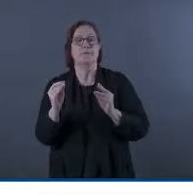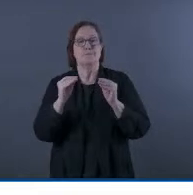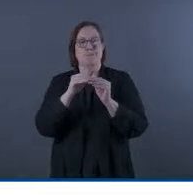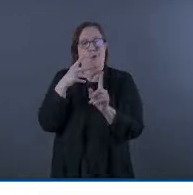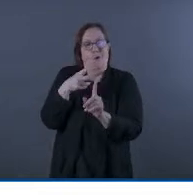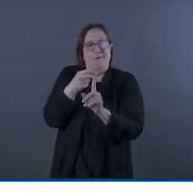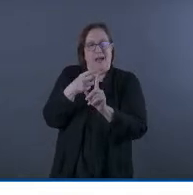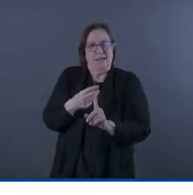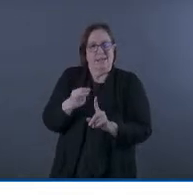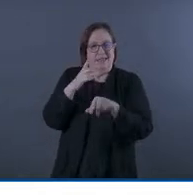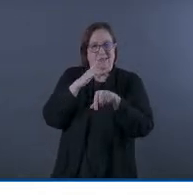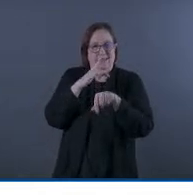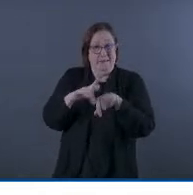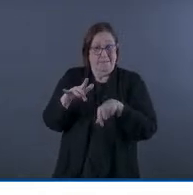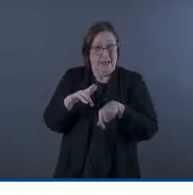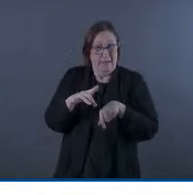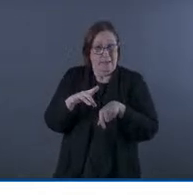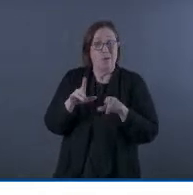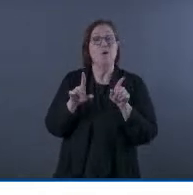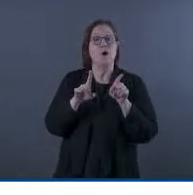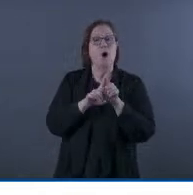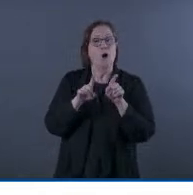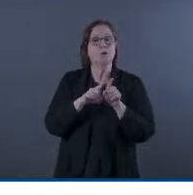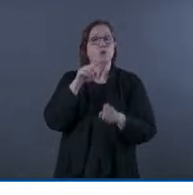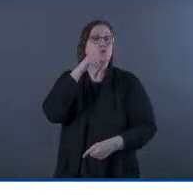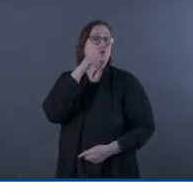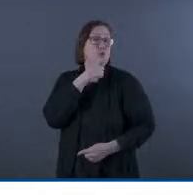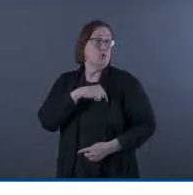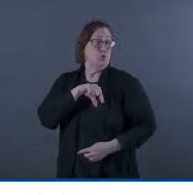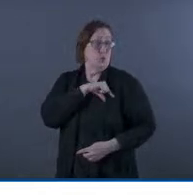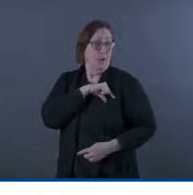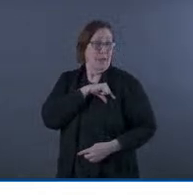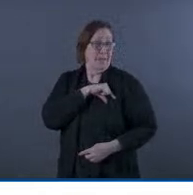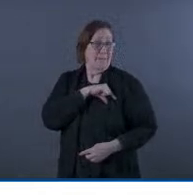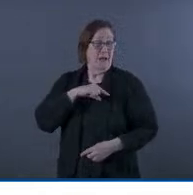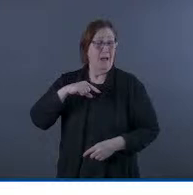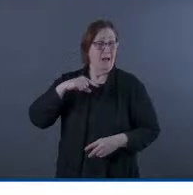the criteria widens for people to get vaccines.